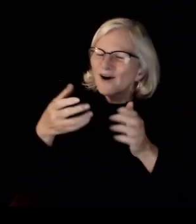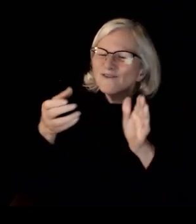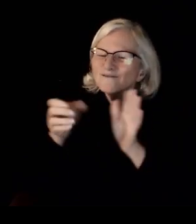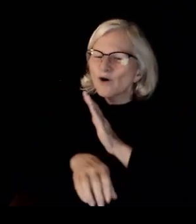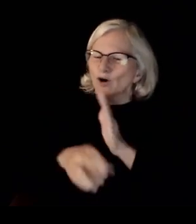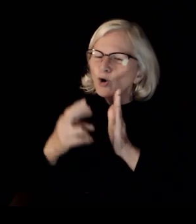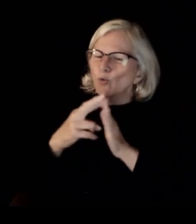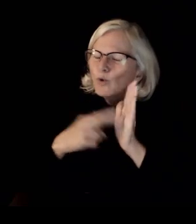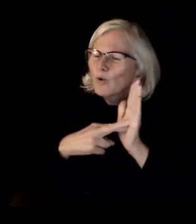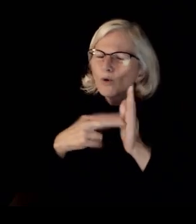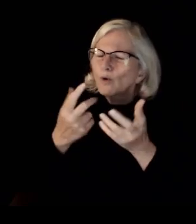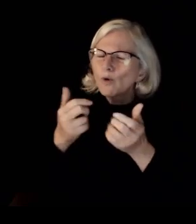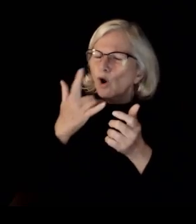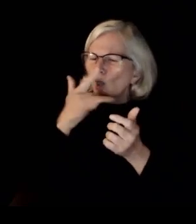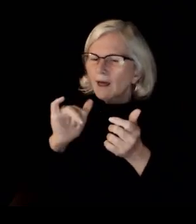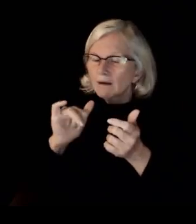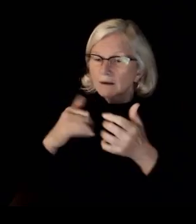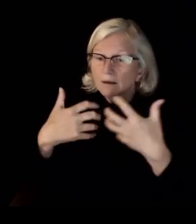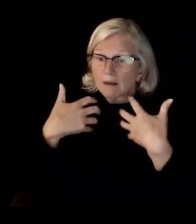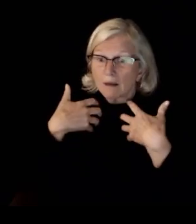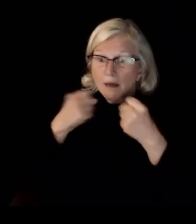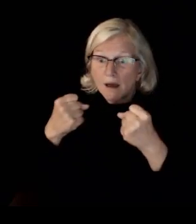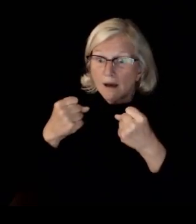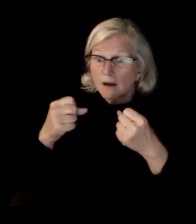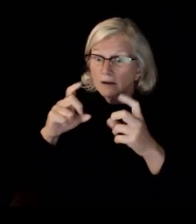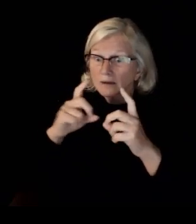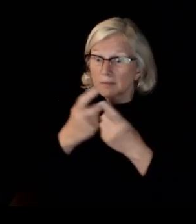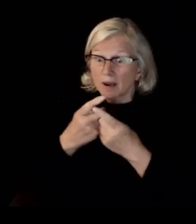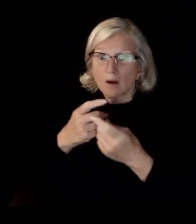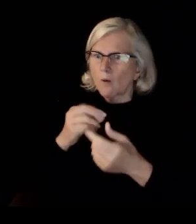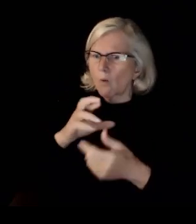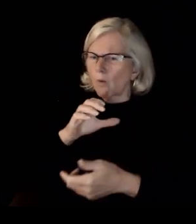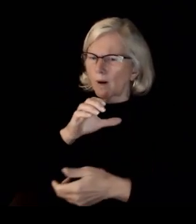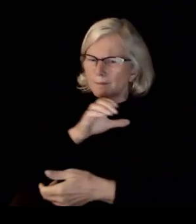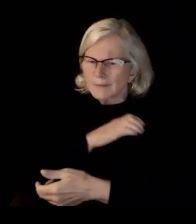locally and also is there a way for people, do you encourage people to call in somewhere